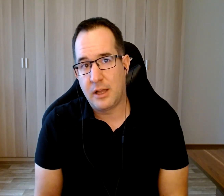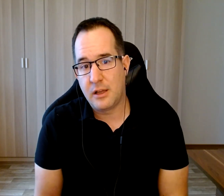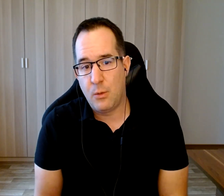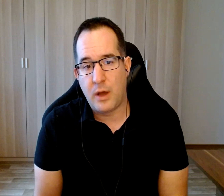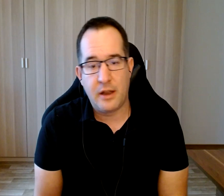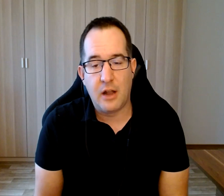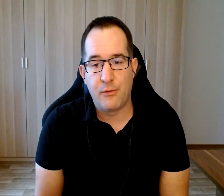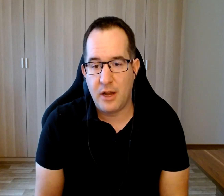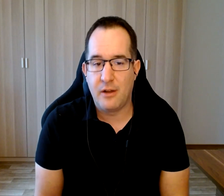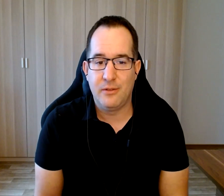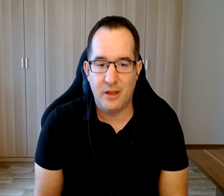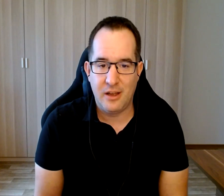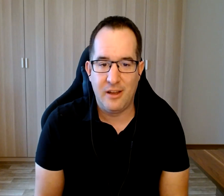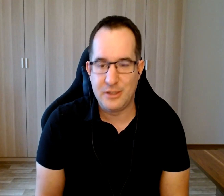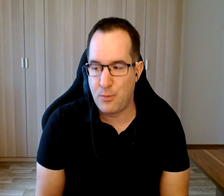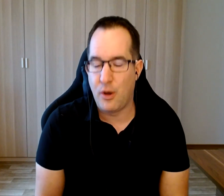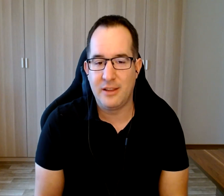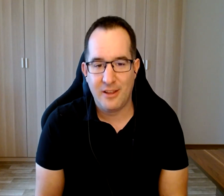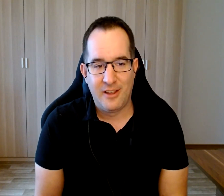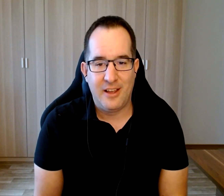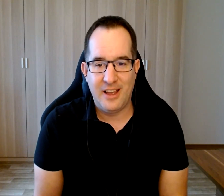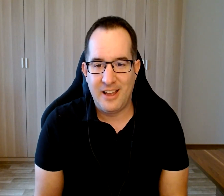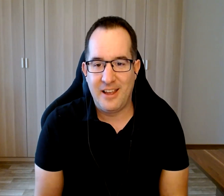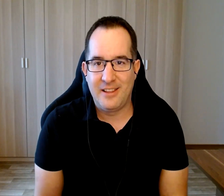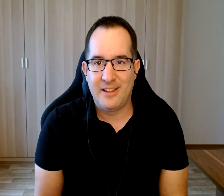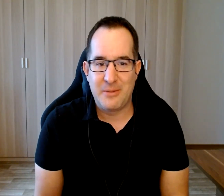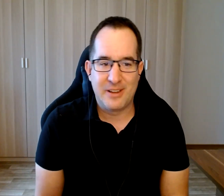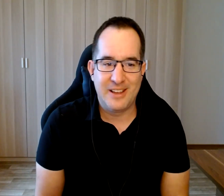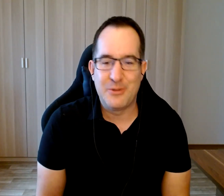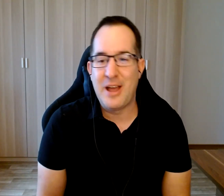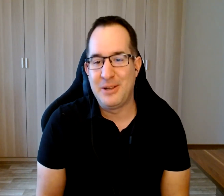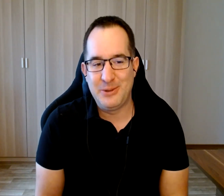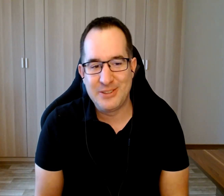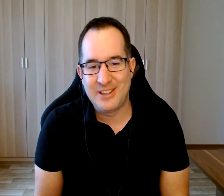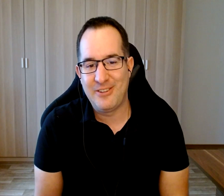like, one and a half year at this point, and I'm kind of able to use it